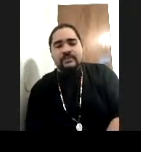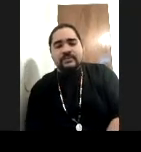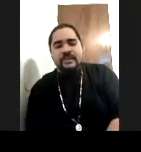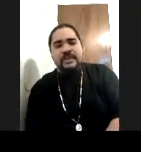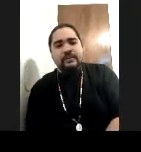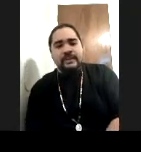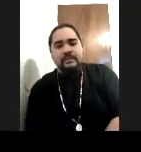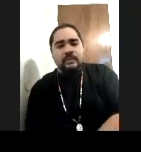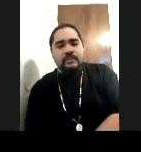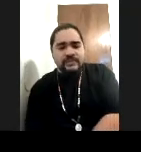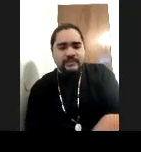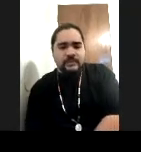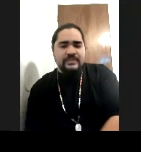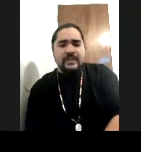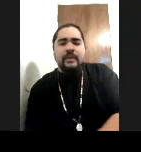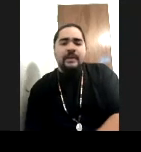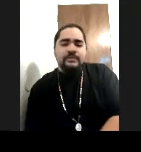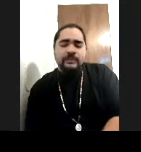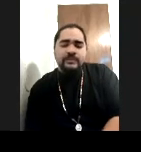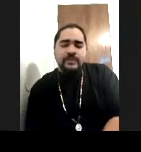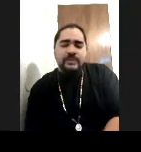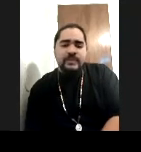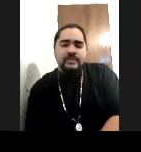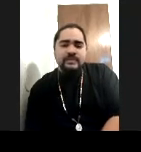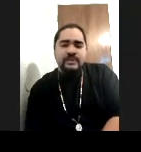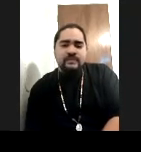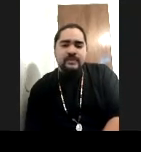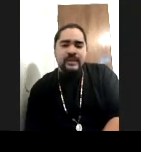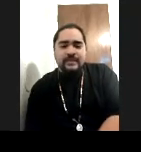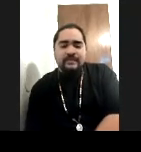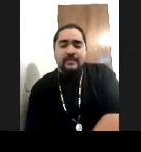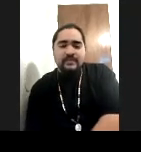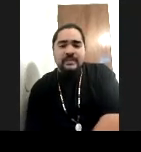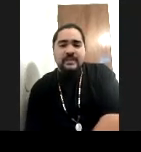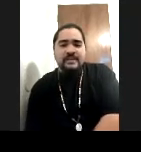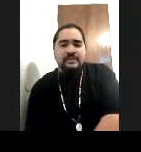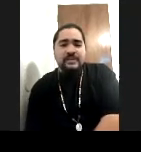should be a little bit more visible as like when I was first starting for like my first year, I didn't really know